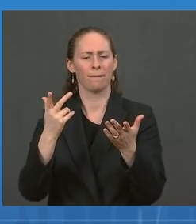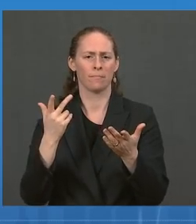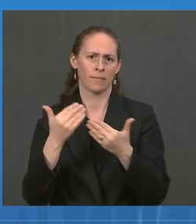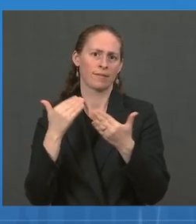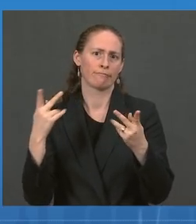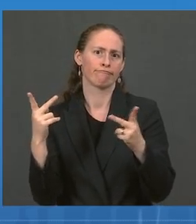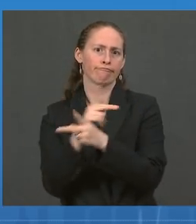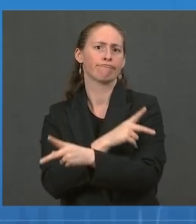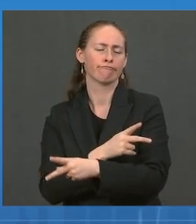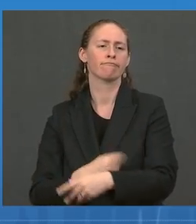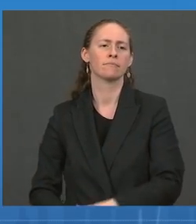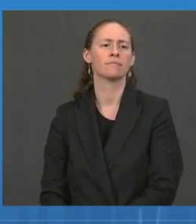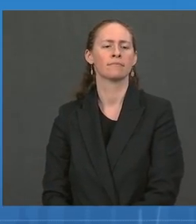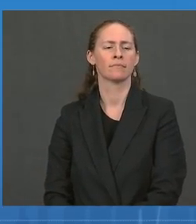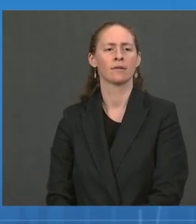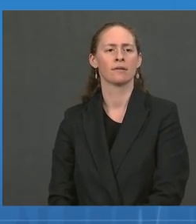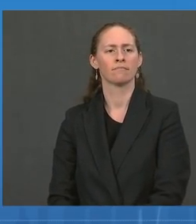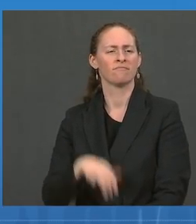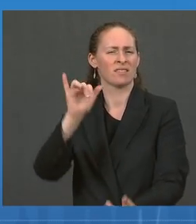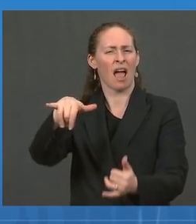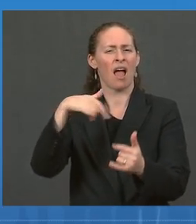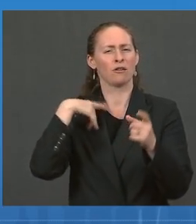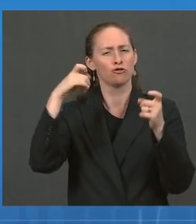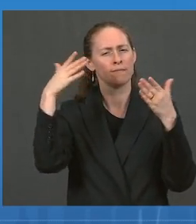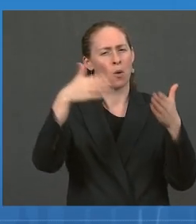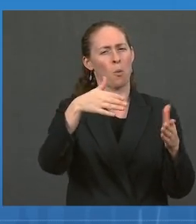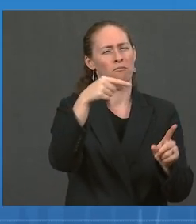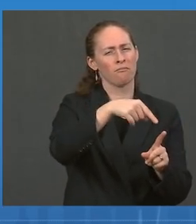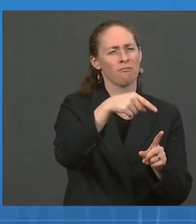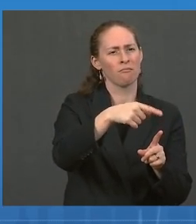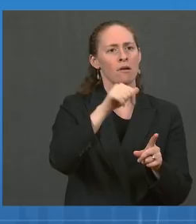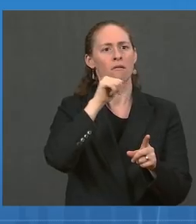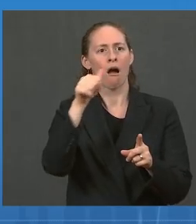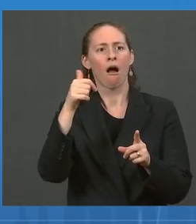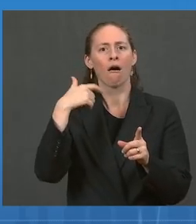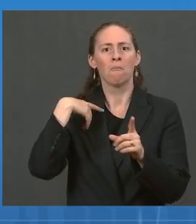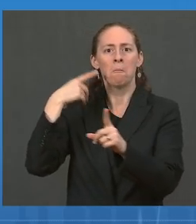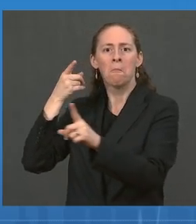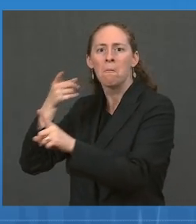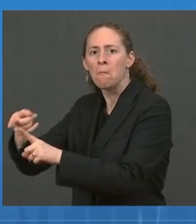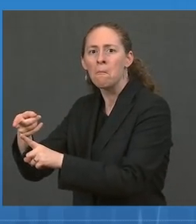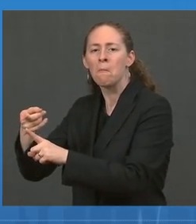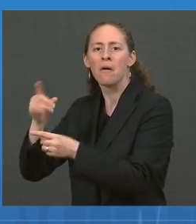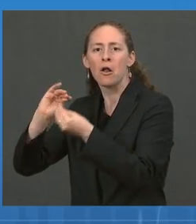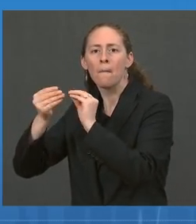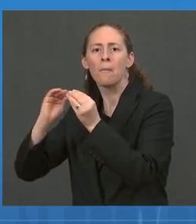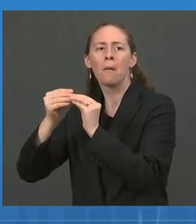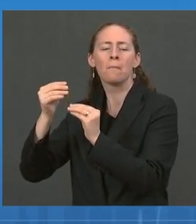That's what we should be concentrating on, not any particular number. Mr. Zients: Next question.